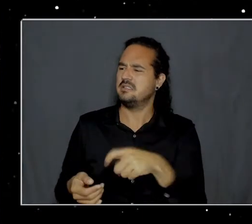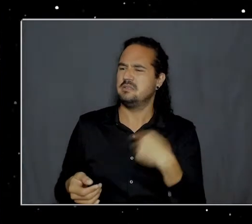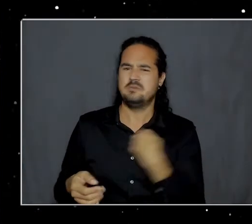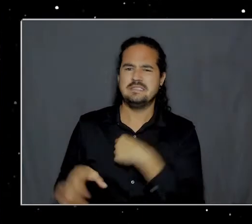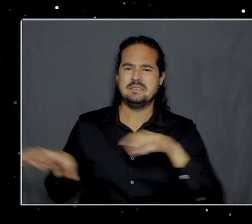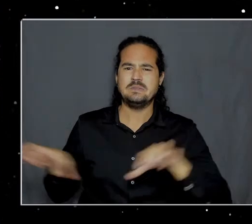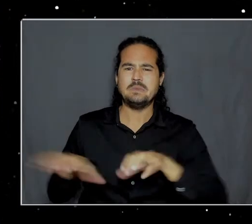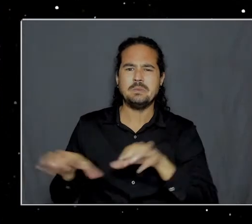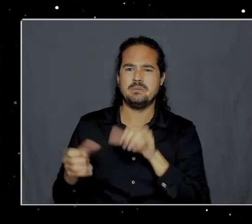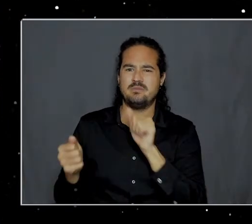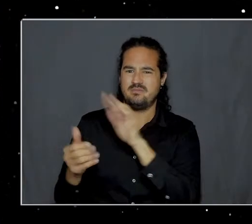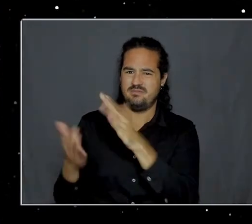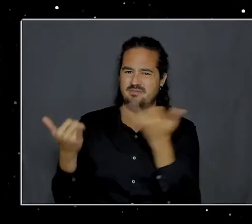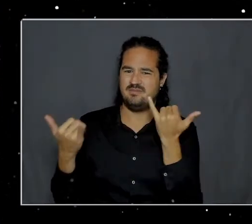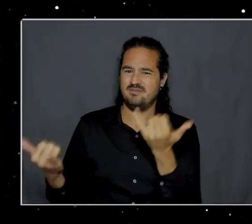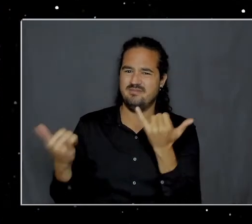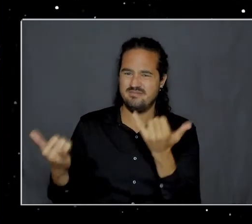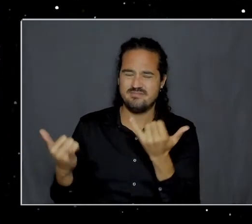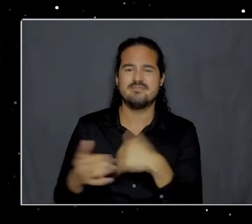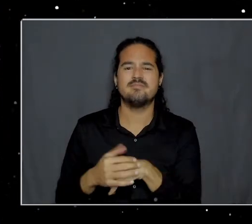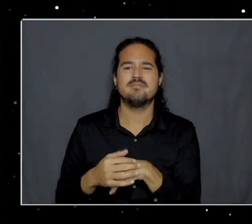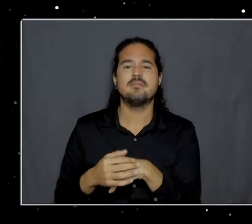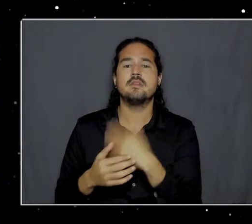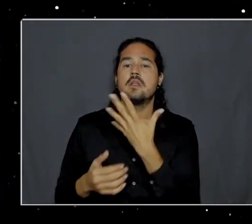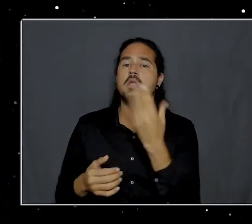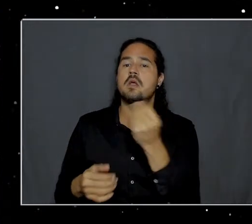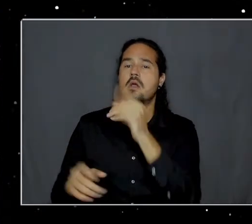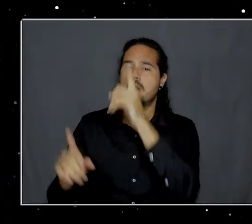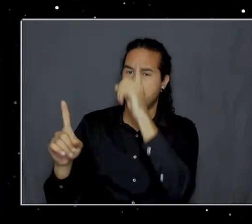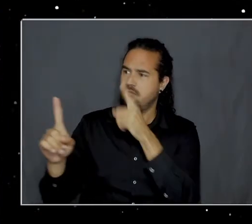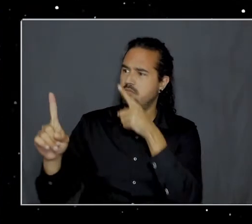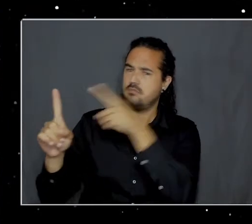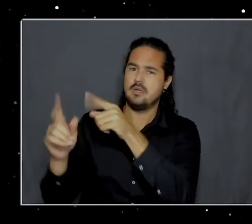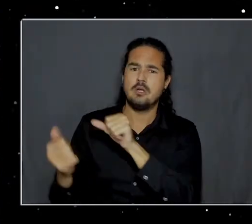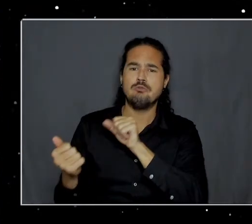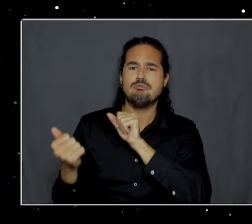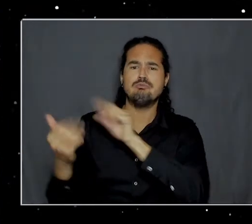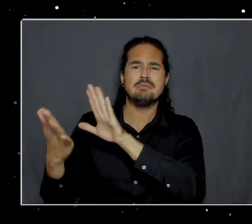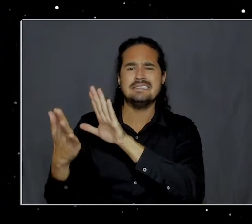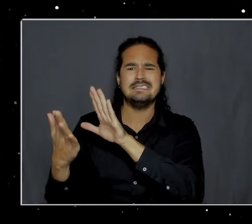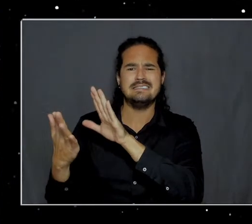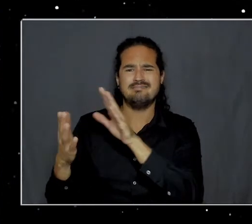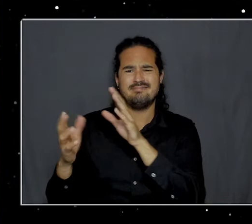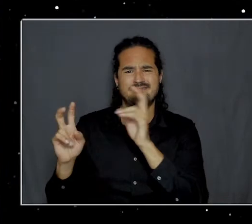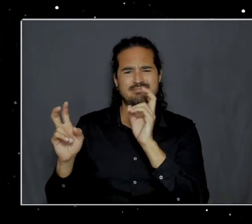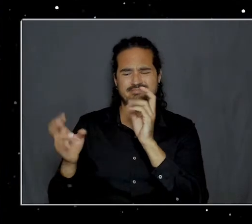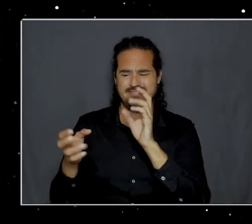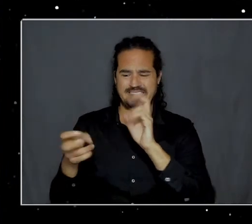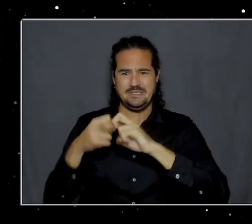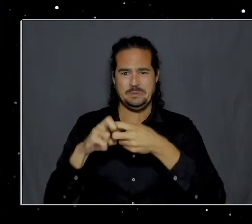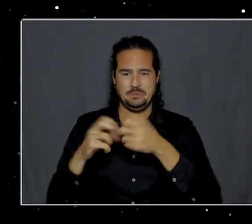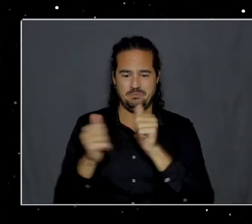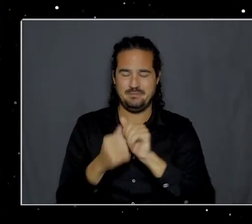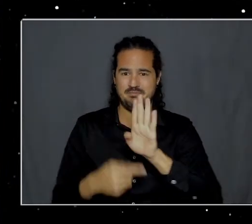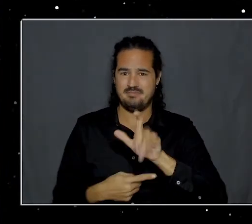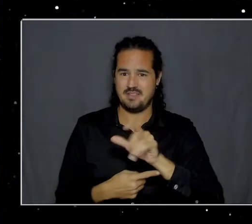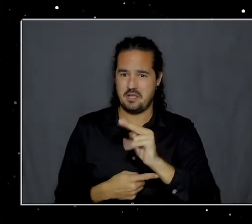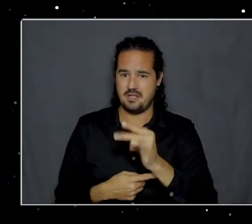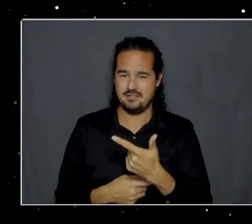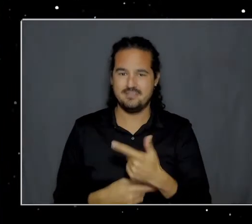TOOLS THAT WE HAVE, AND THE MISSION THAT WE HAVE TO ADDRESS